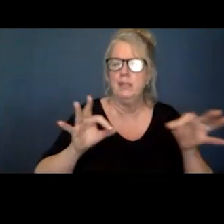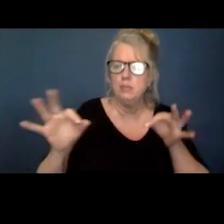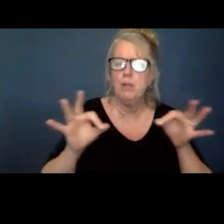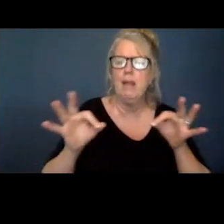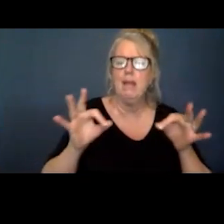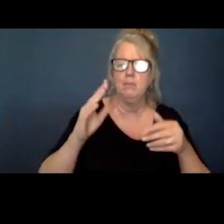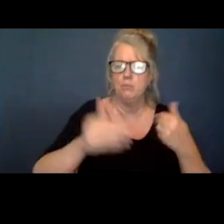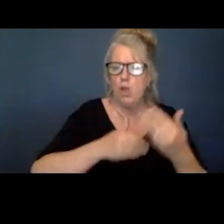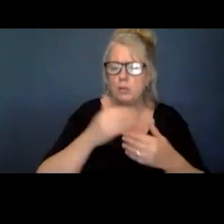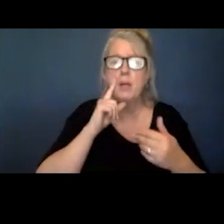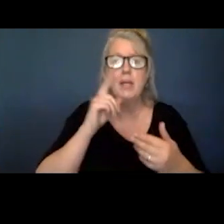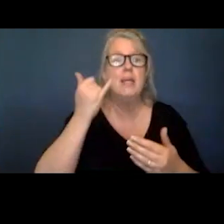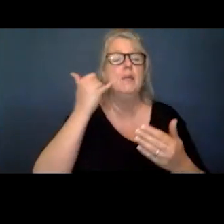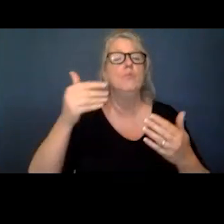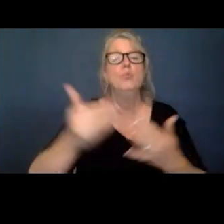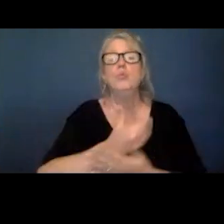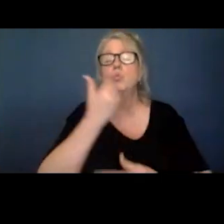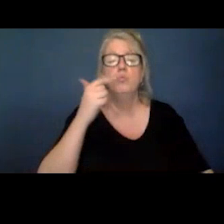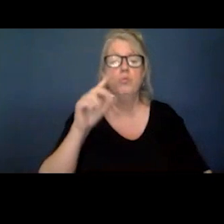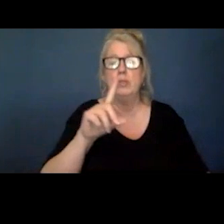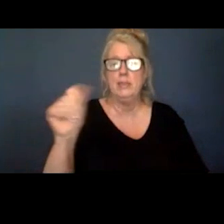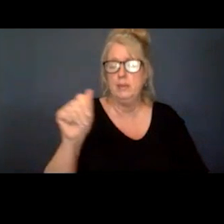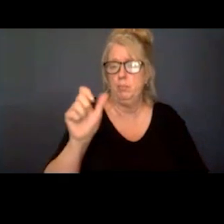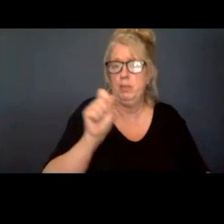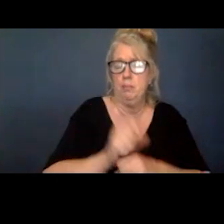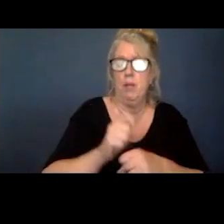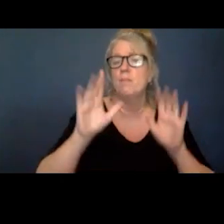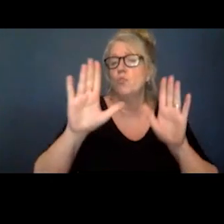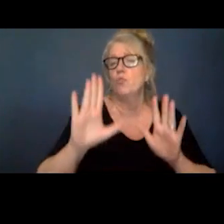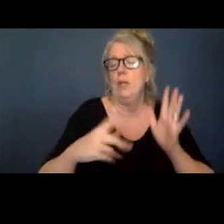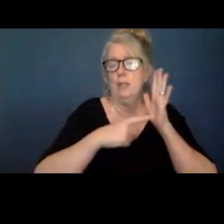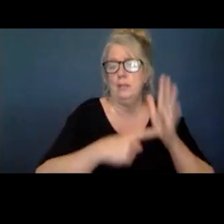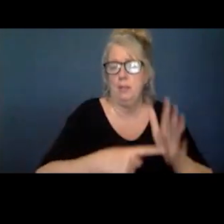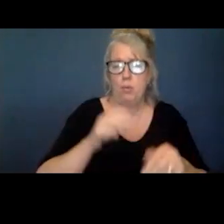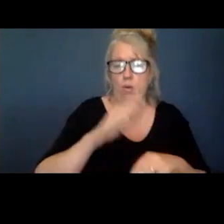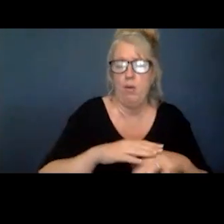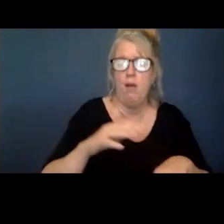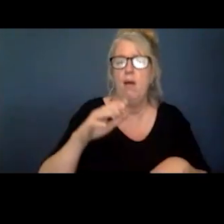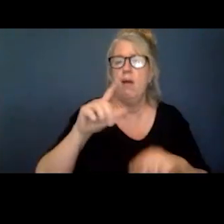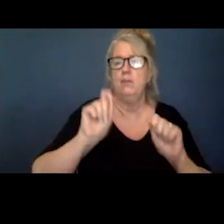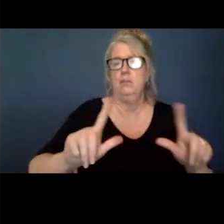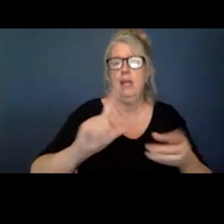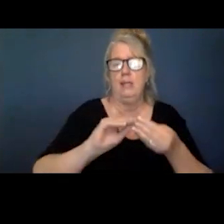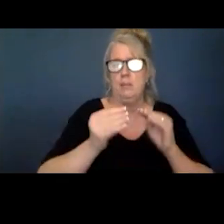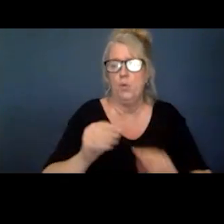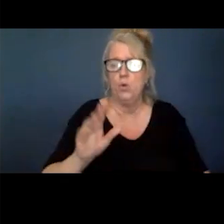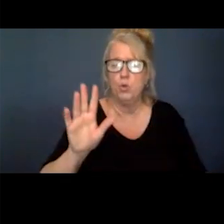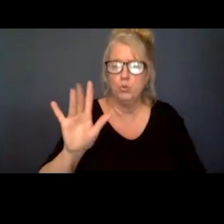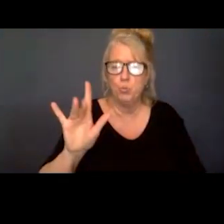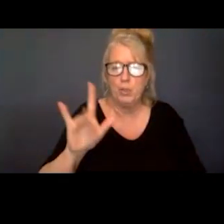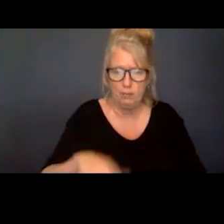new to disability employment. A great example is displayed on slide 25. Melwood, a family of